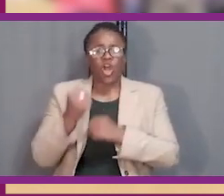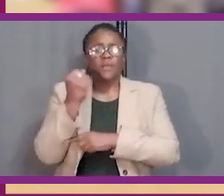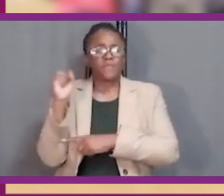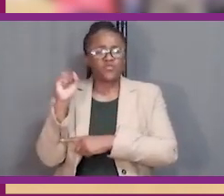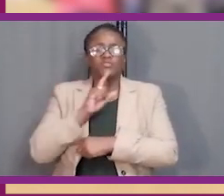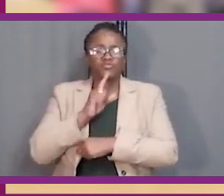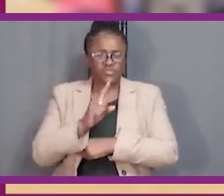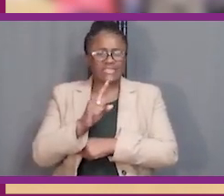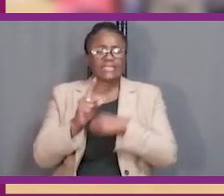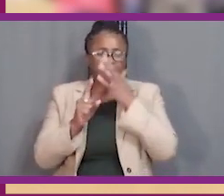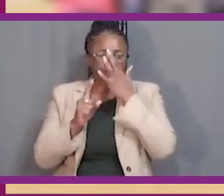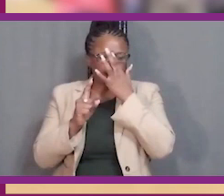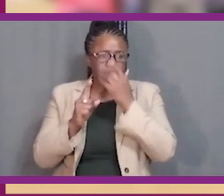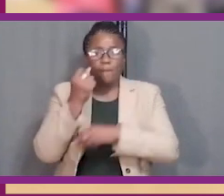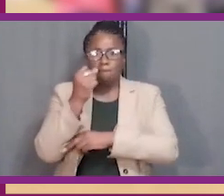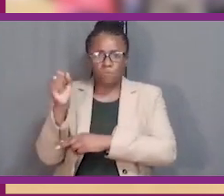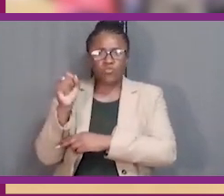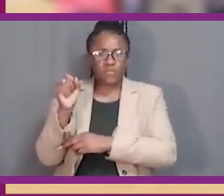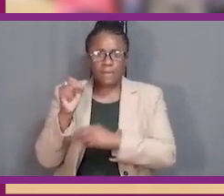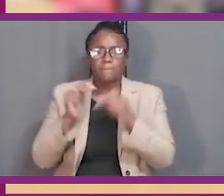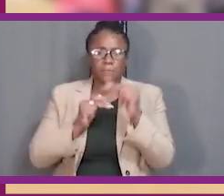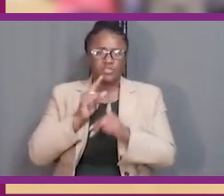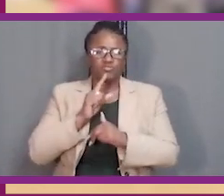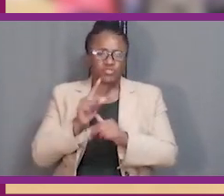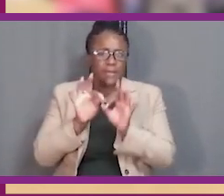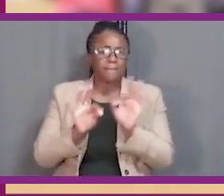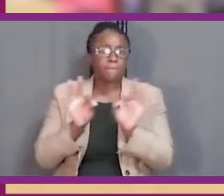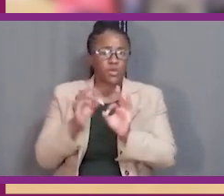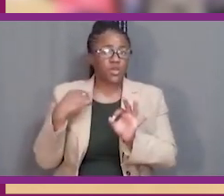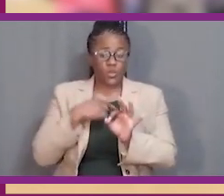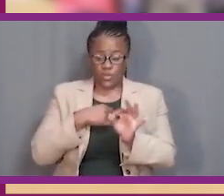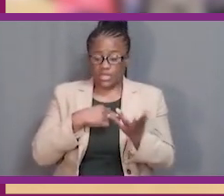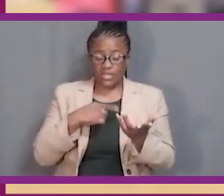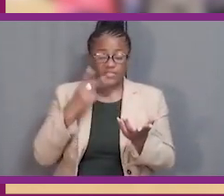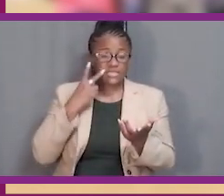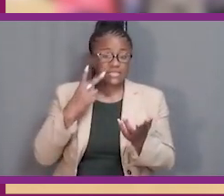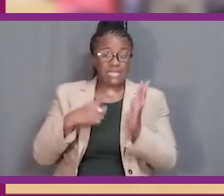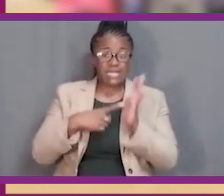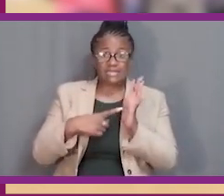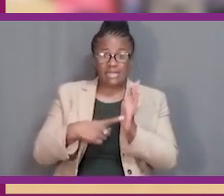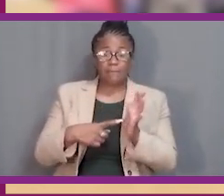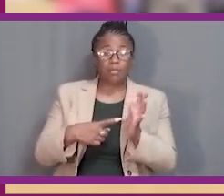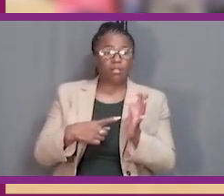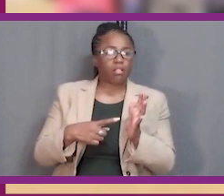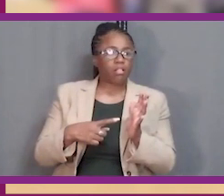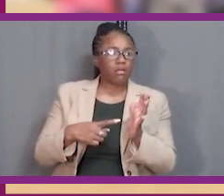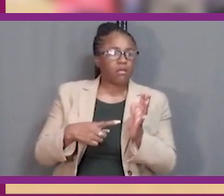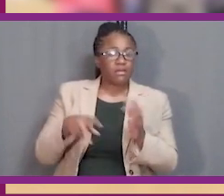for example, the World Institute on Disability doing a lot of great work in America. How can